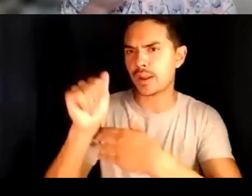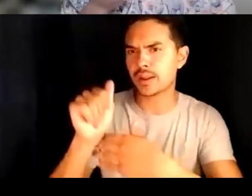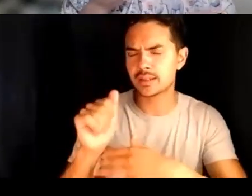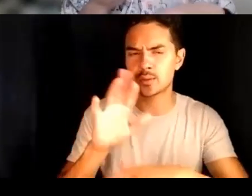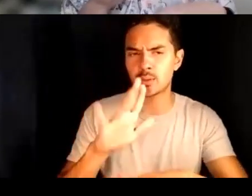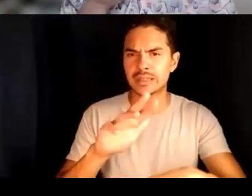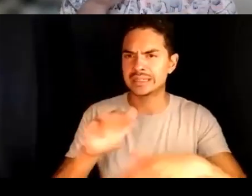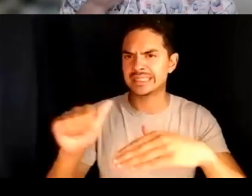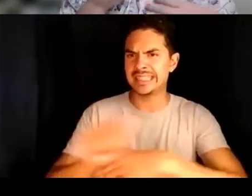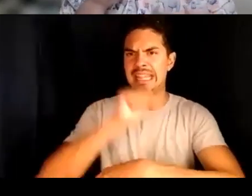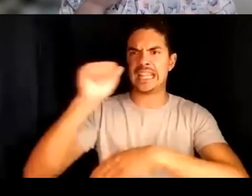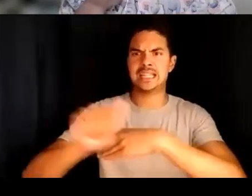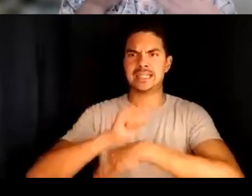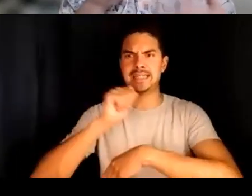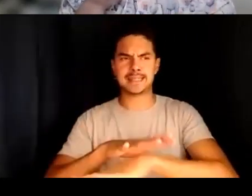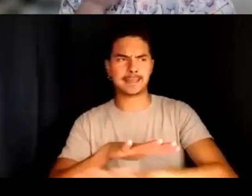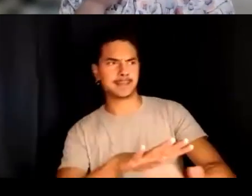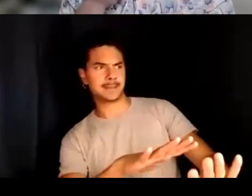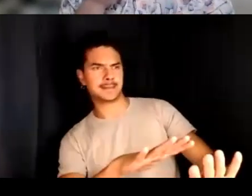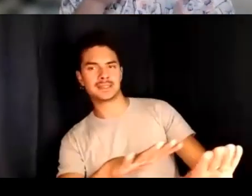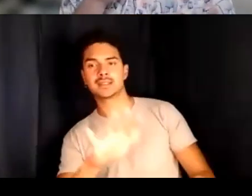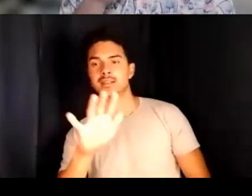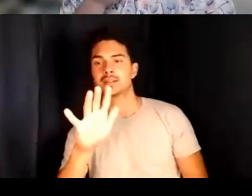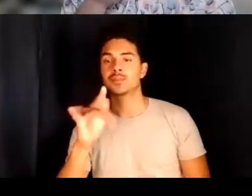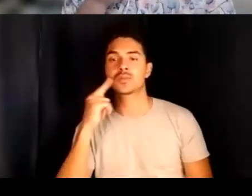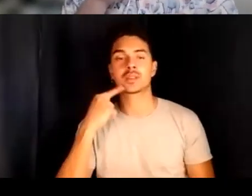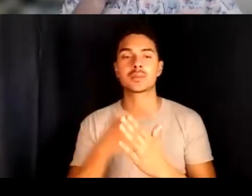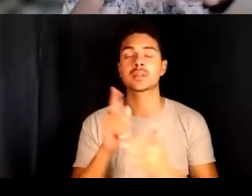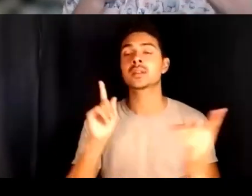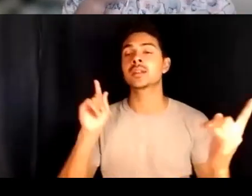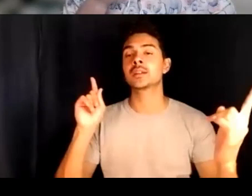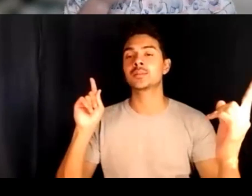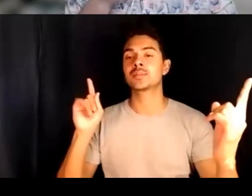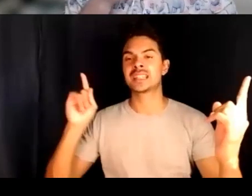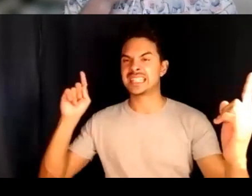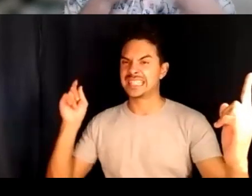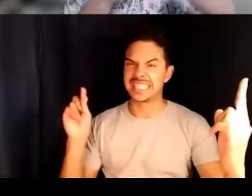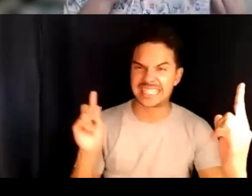So often, you know, walking up slowly where your hands are visible,